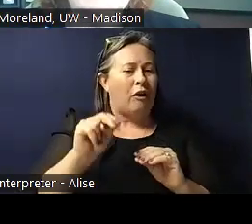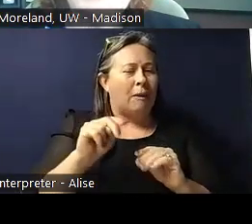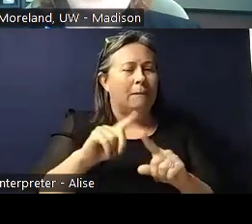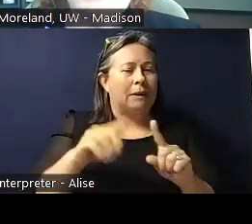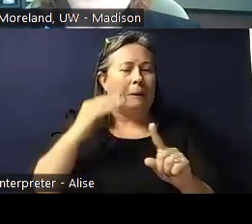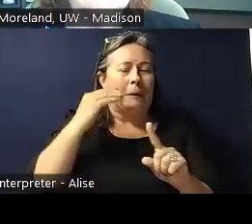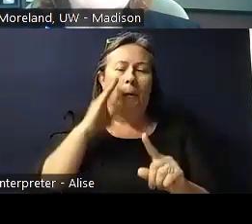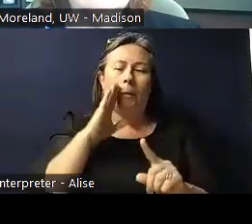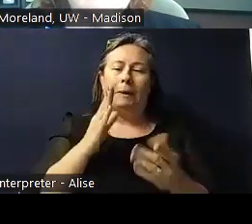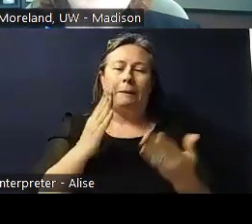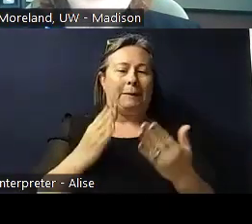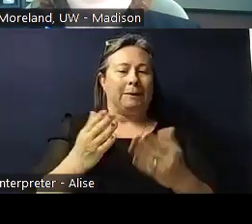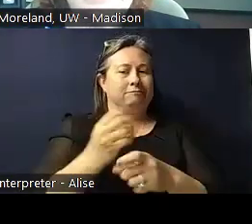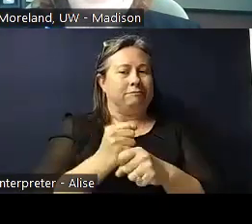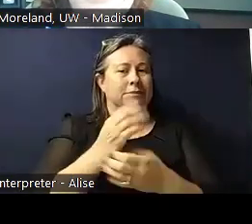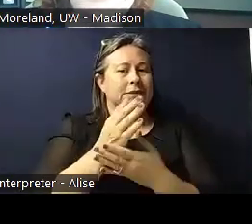as well given how important it is.